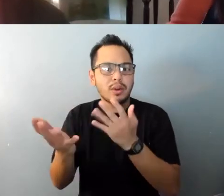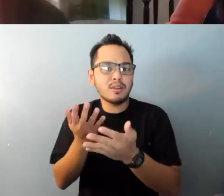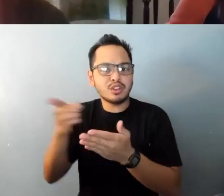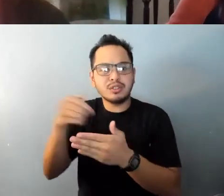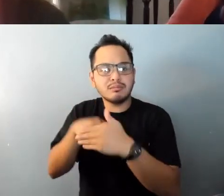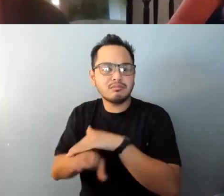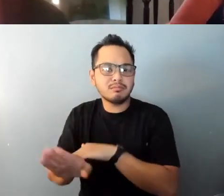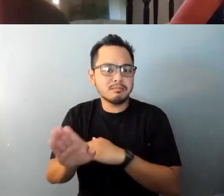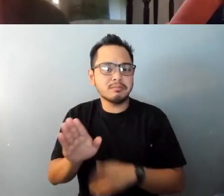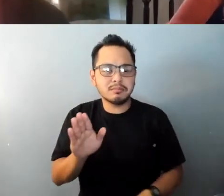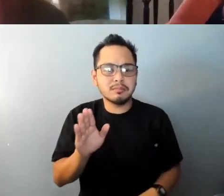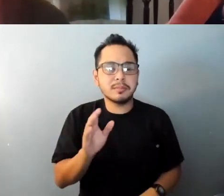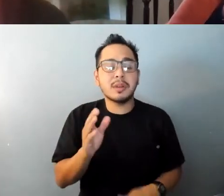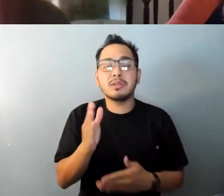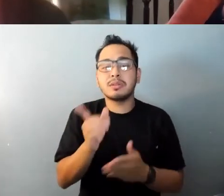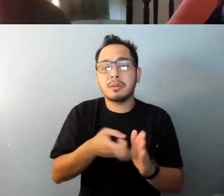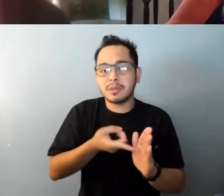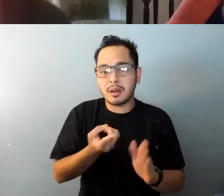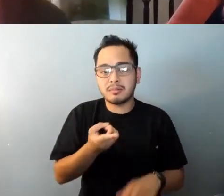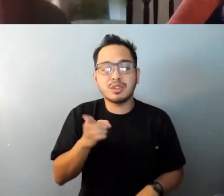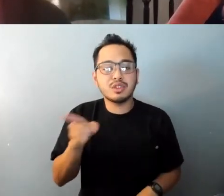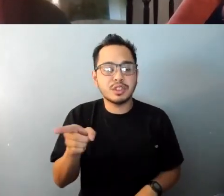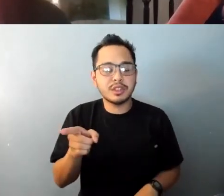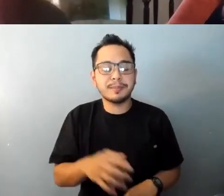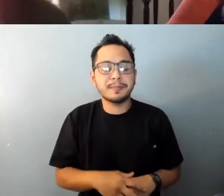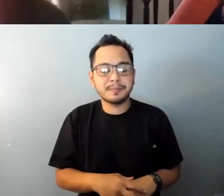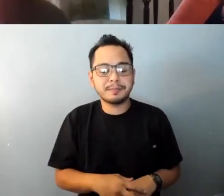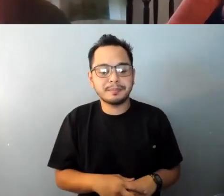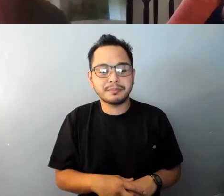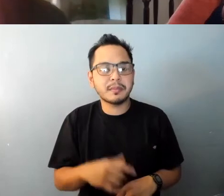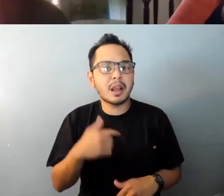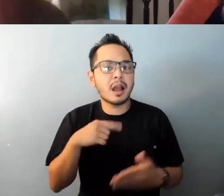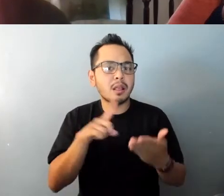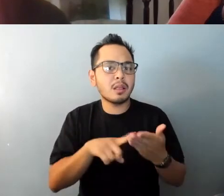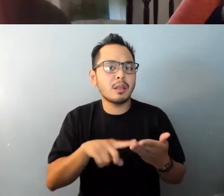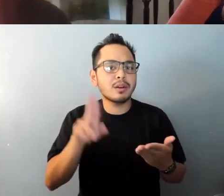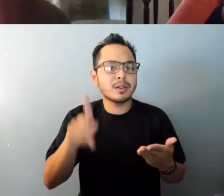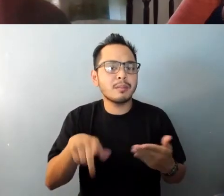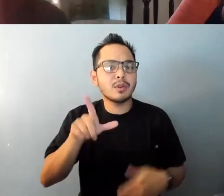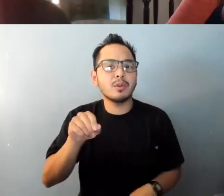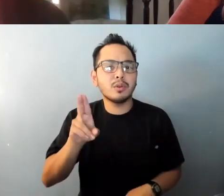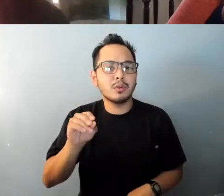Some of it is just the fact that when I looked up the geography of Louisville, it is a river